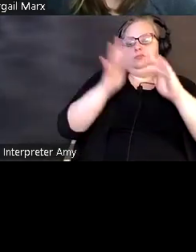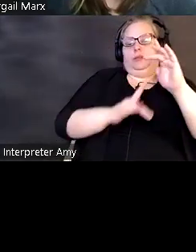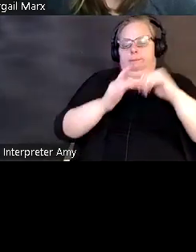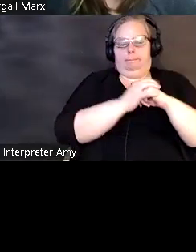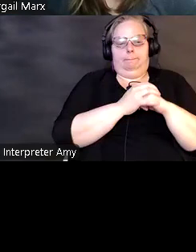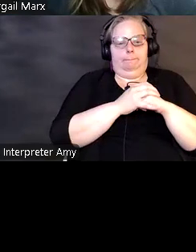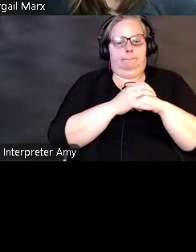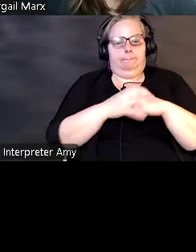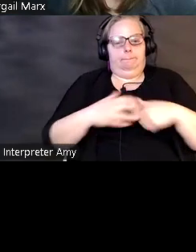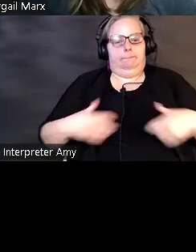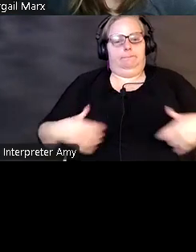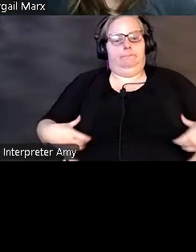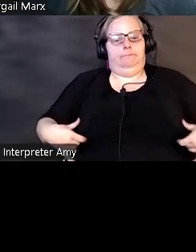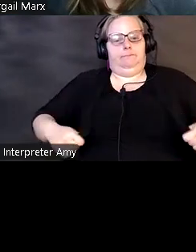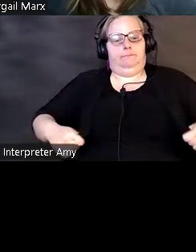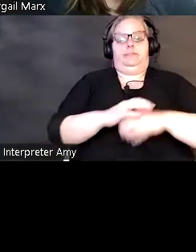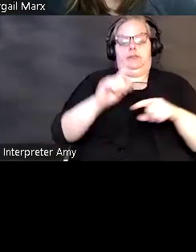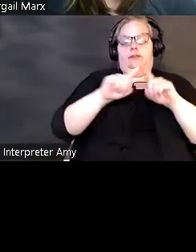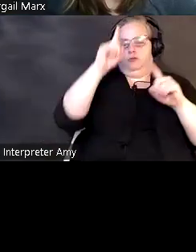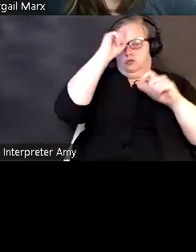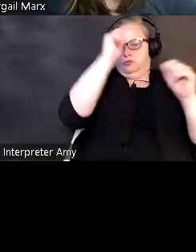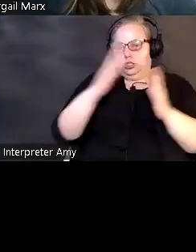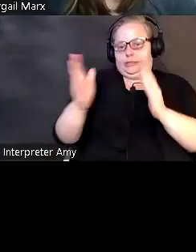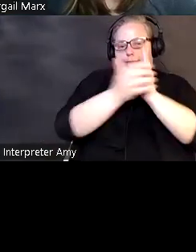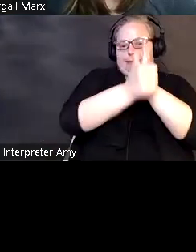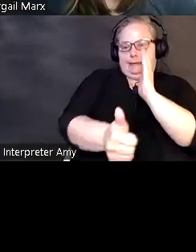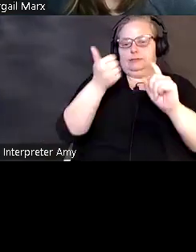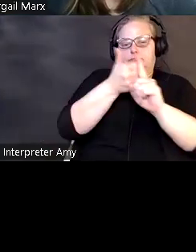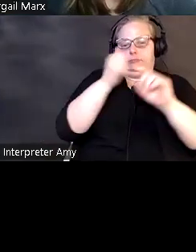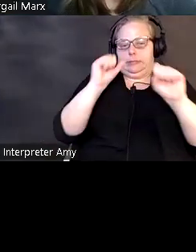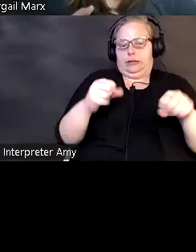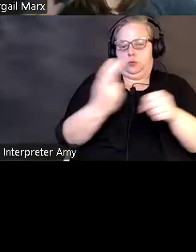different strategies and skills you might use as you're helping an individual use AAC